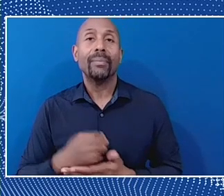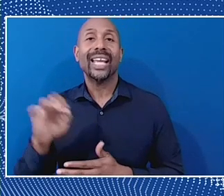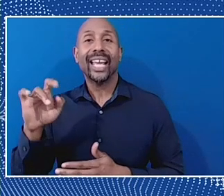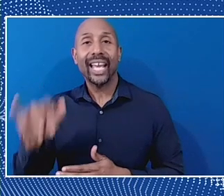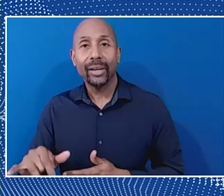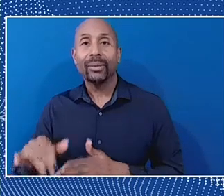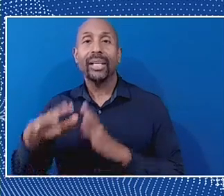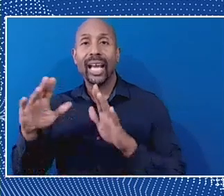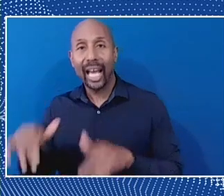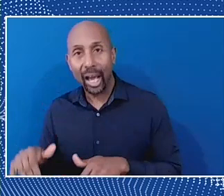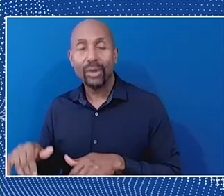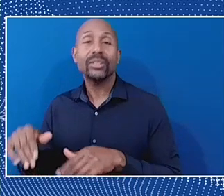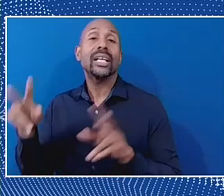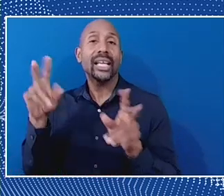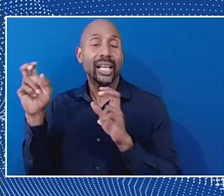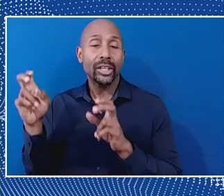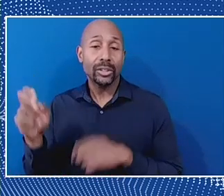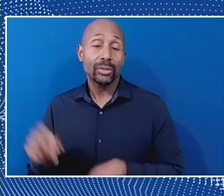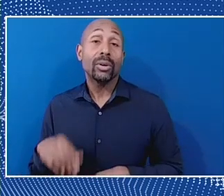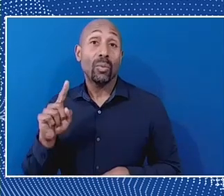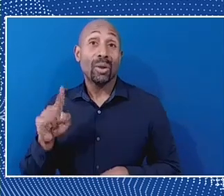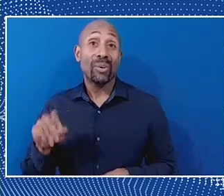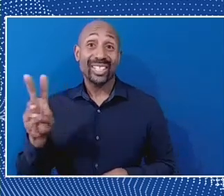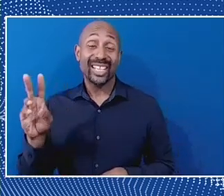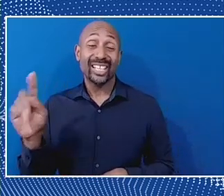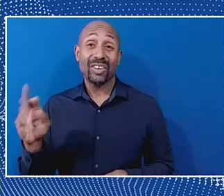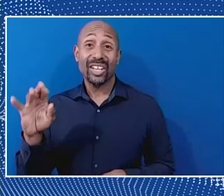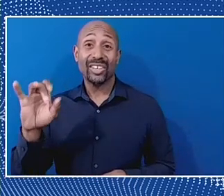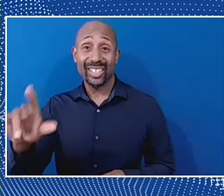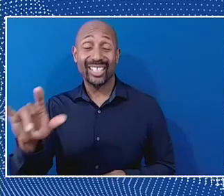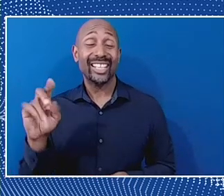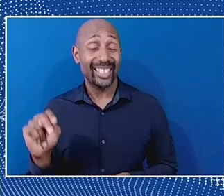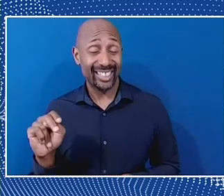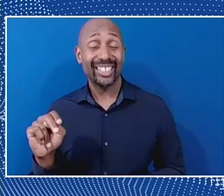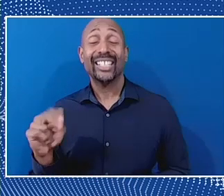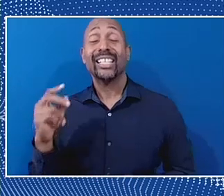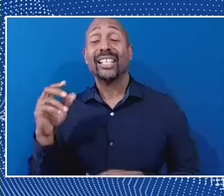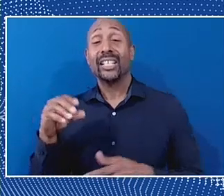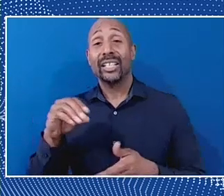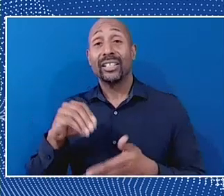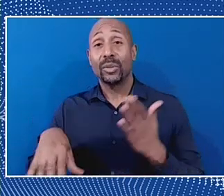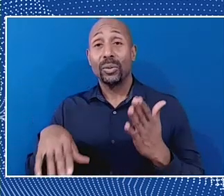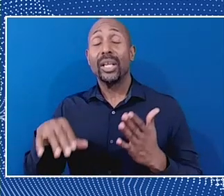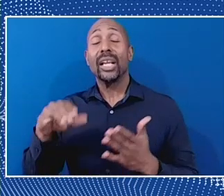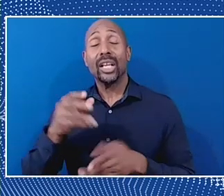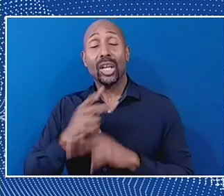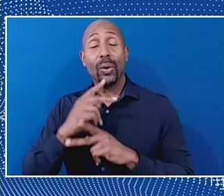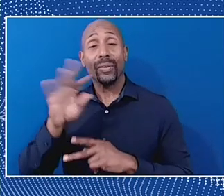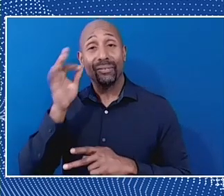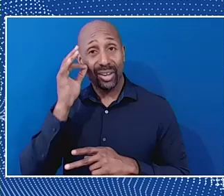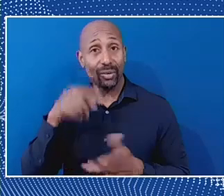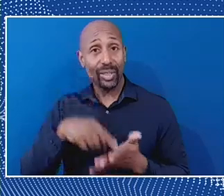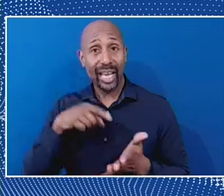And tackling this $1.6 trillion in Federal Student Loan debt would aid in tackling these other issues that are also